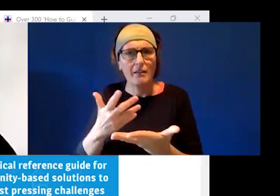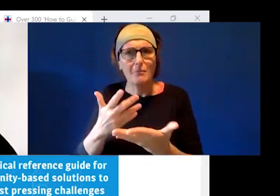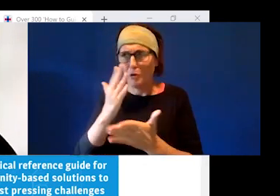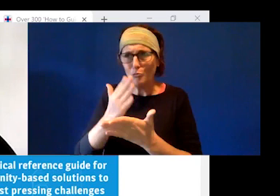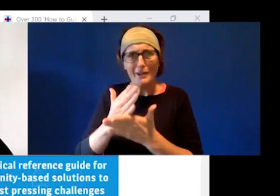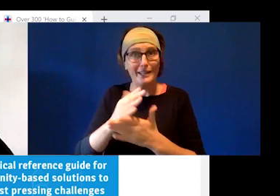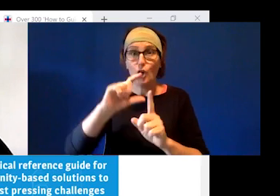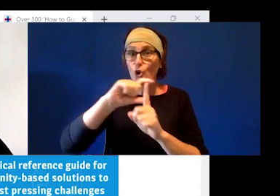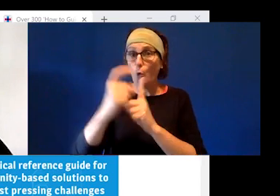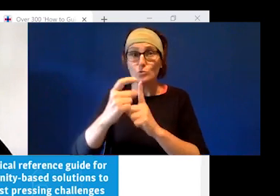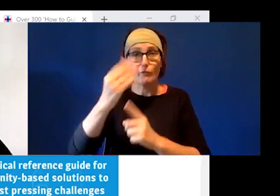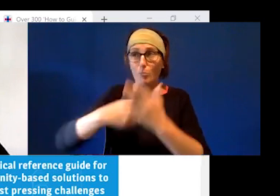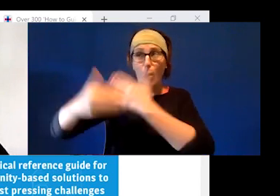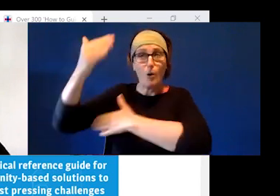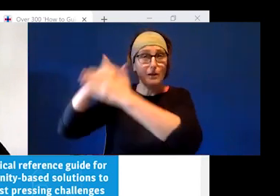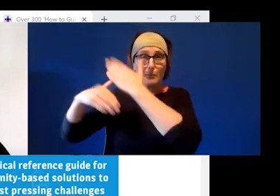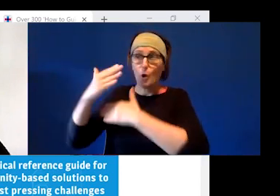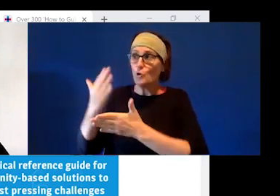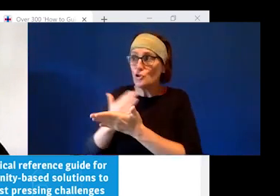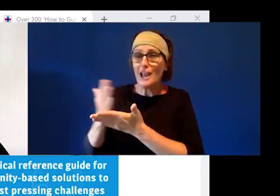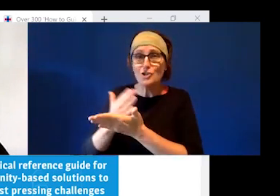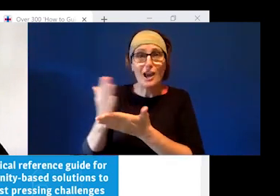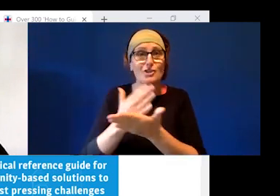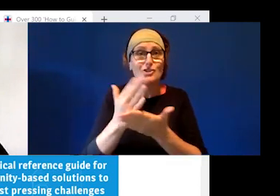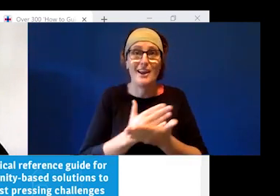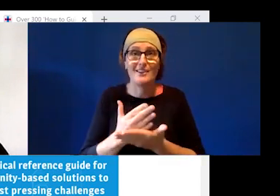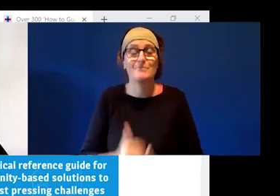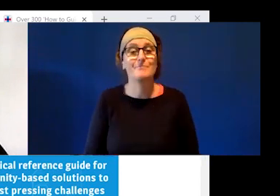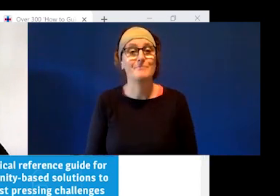found this thing through Sharing Cities and I noticed they had a how to get started.